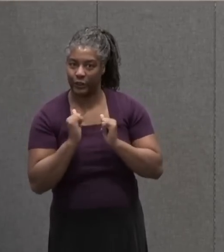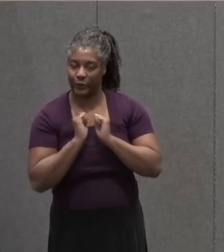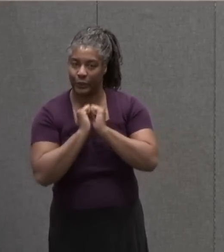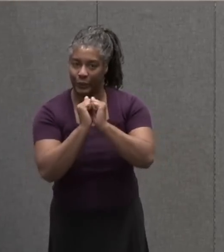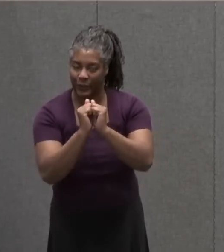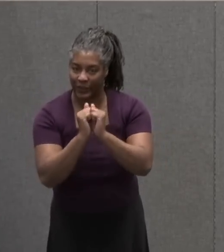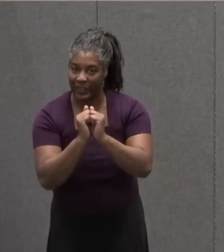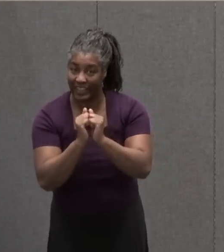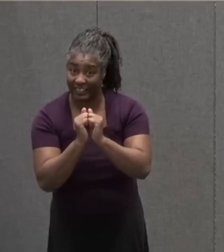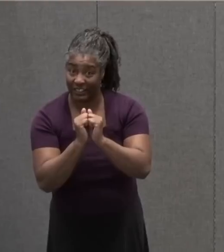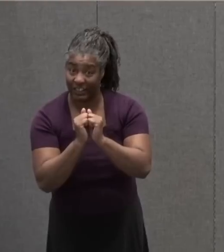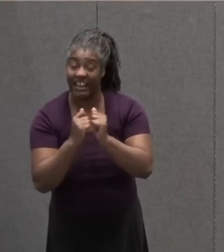Are you ready?